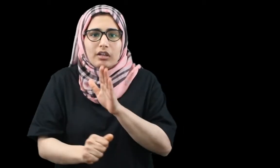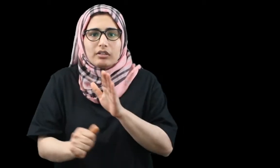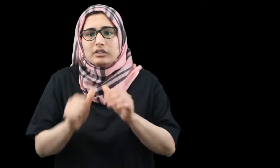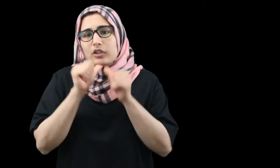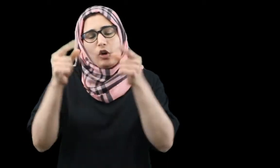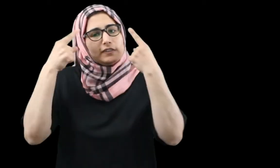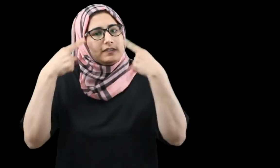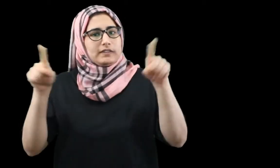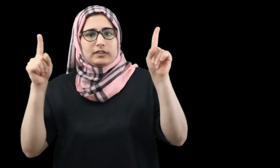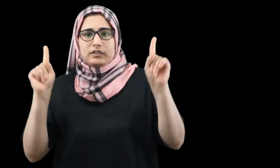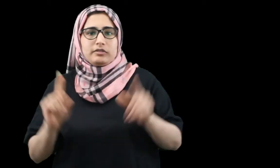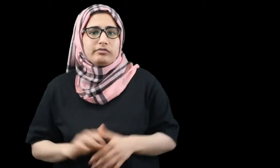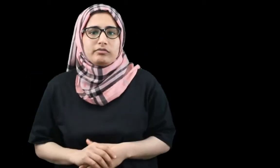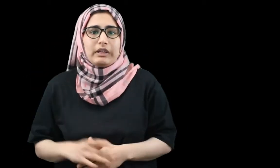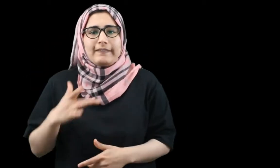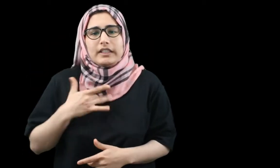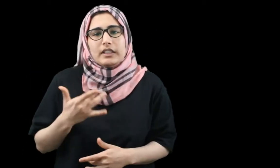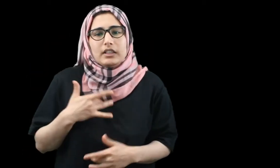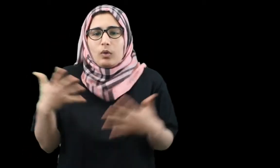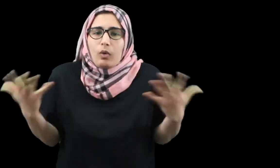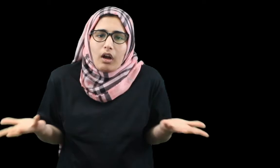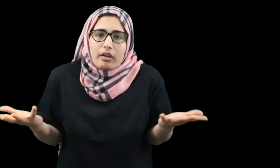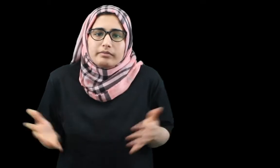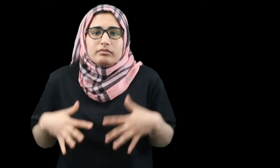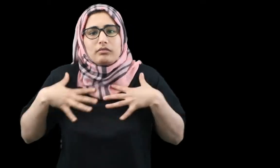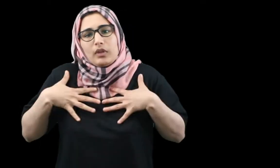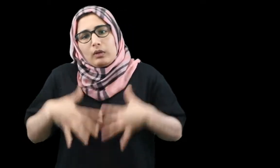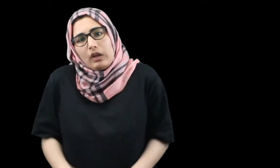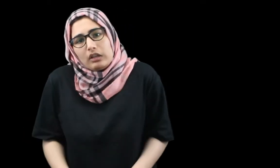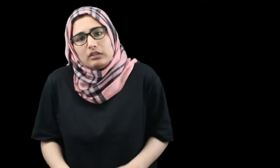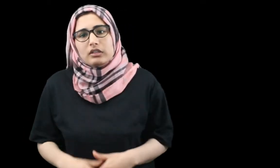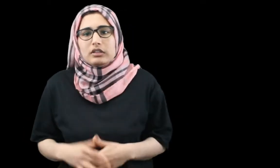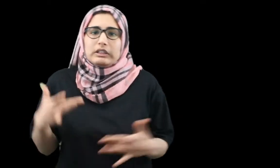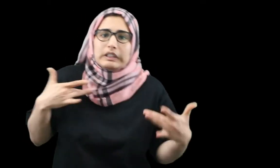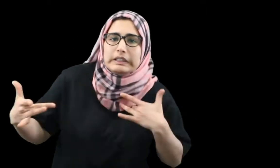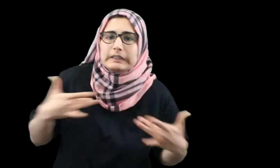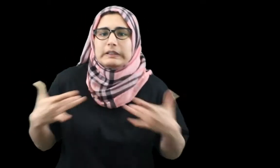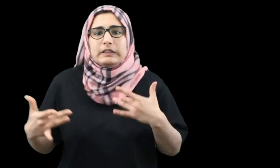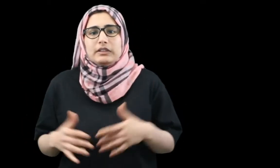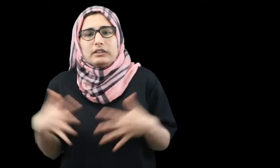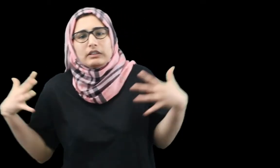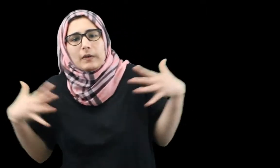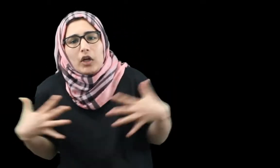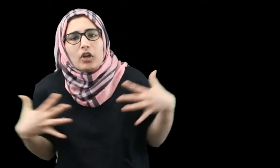They don't learn to read or write very well. That makes them feel depressed, anxious and scared.